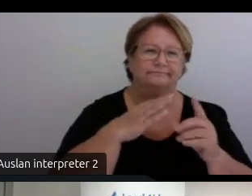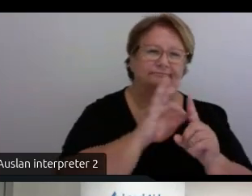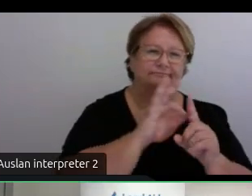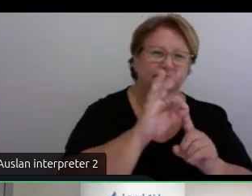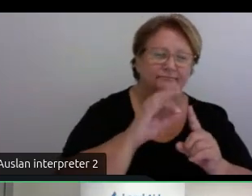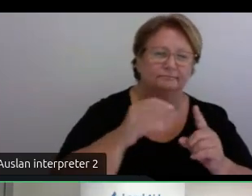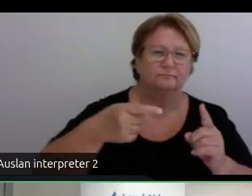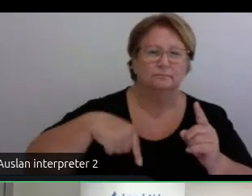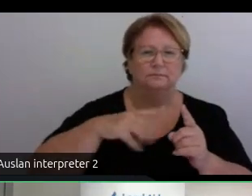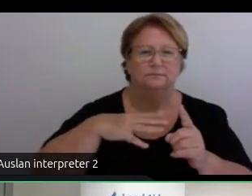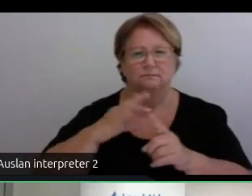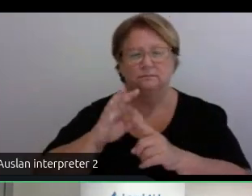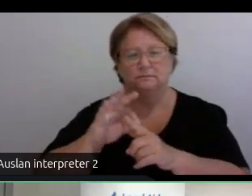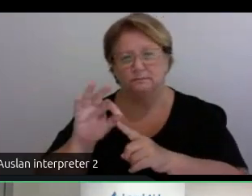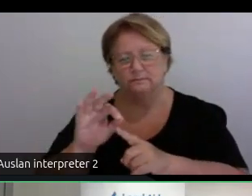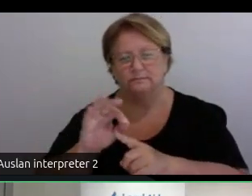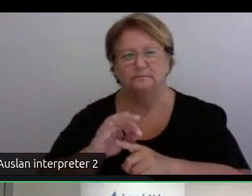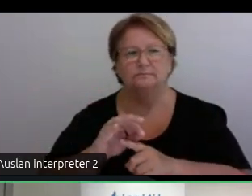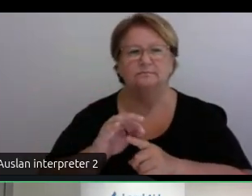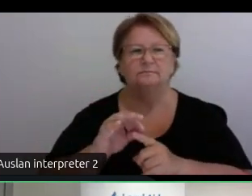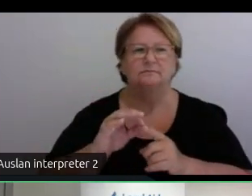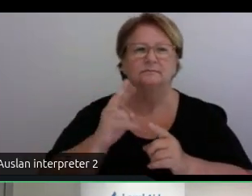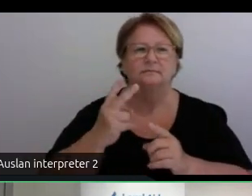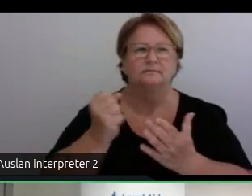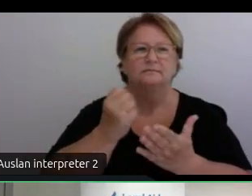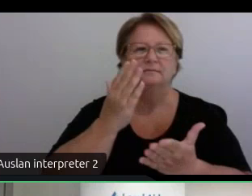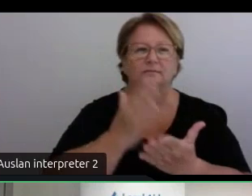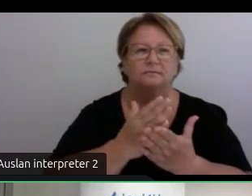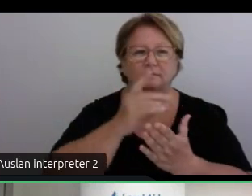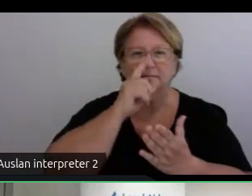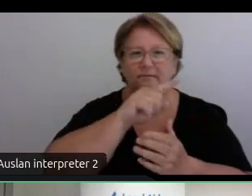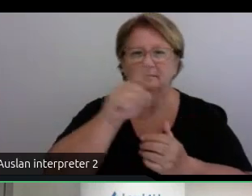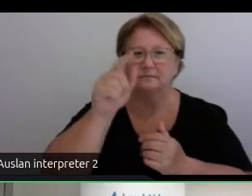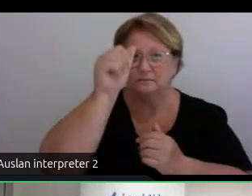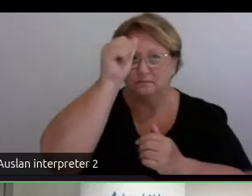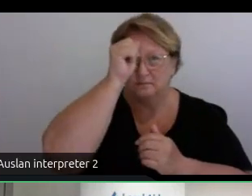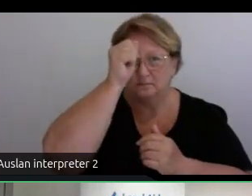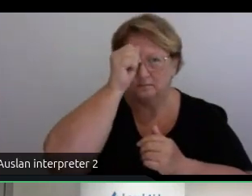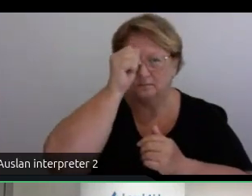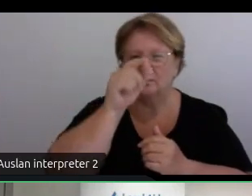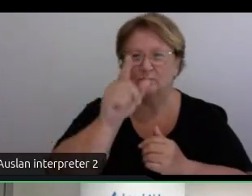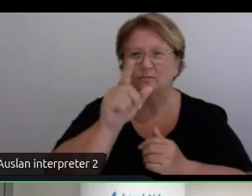We continue working to improve. Yeah. And if we can just make sure that people know that you can